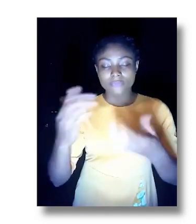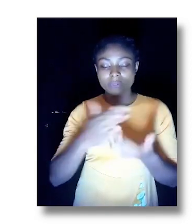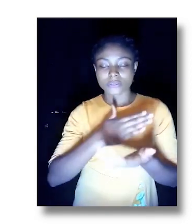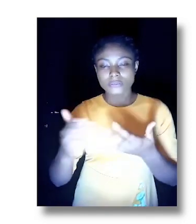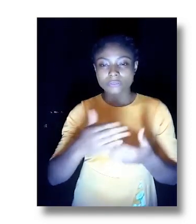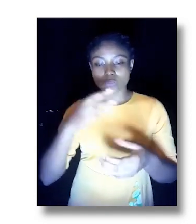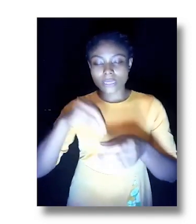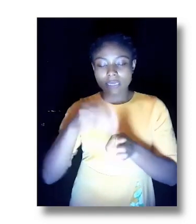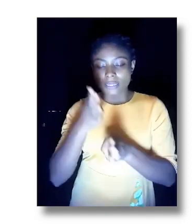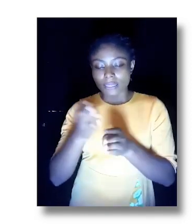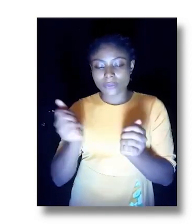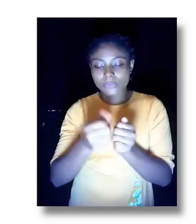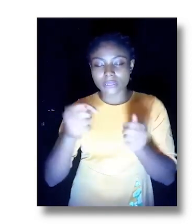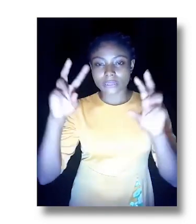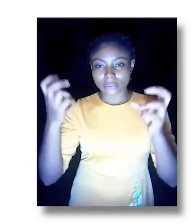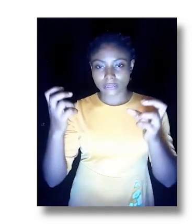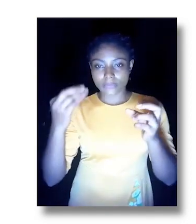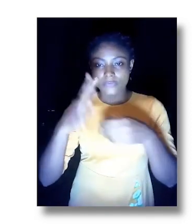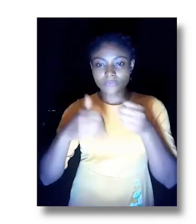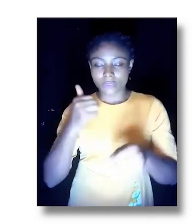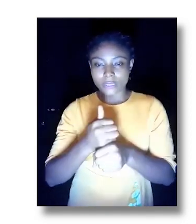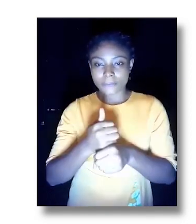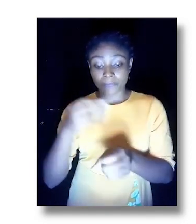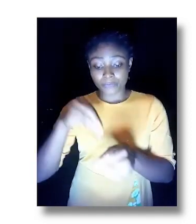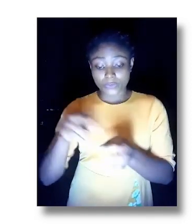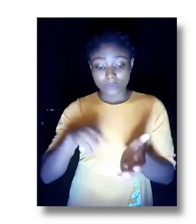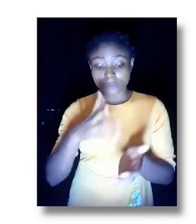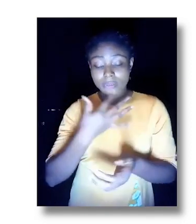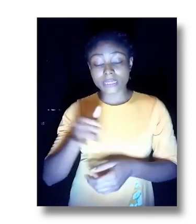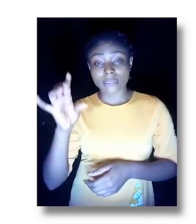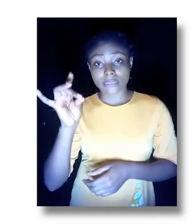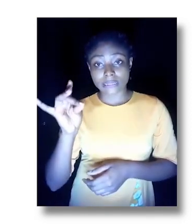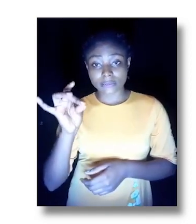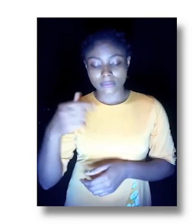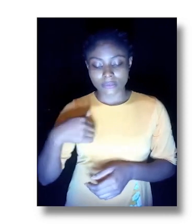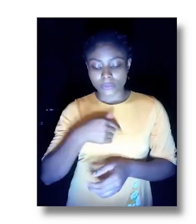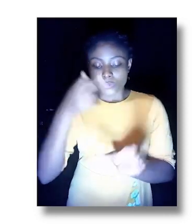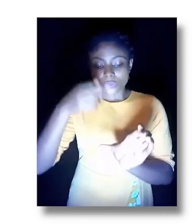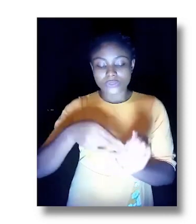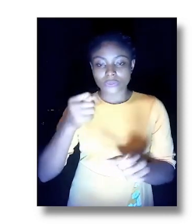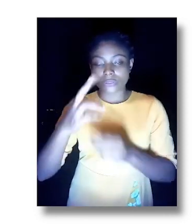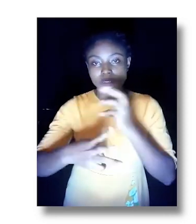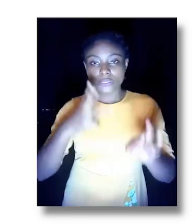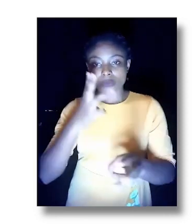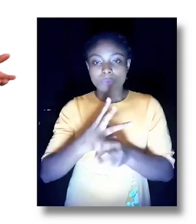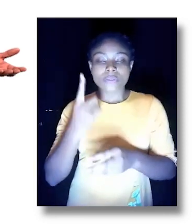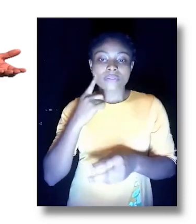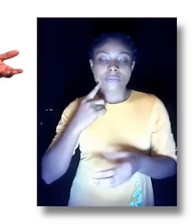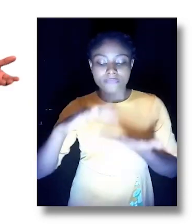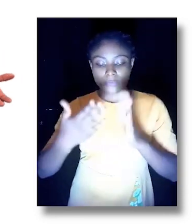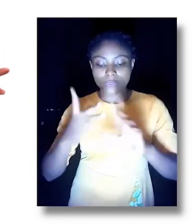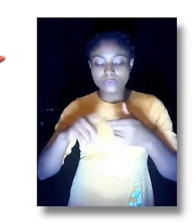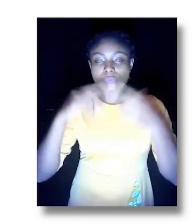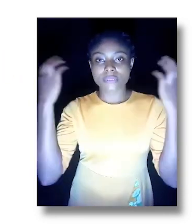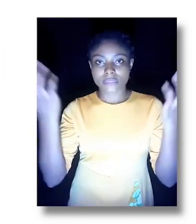different issues in line with the theme of the year, in 2018, we joined the world Deaf